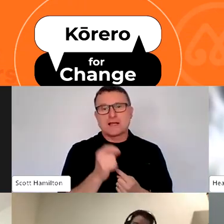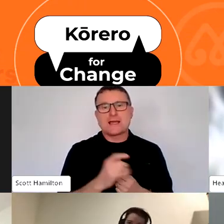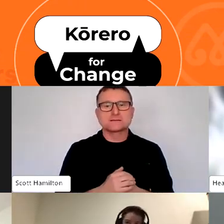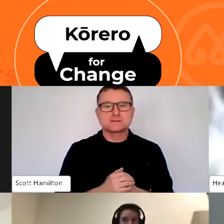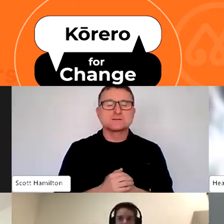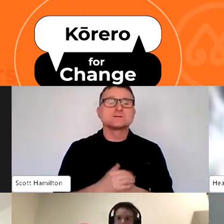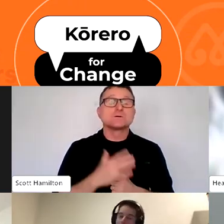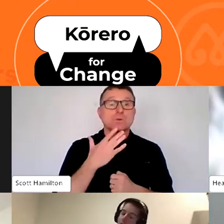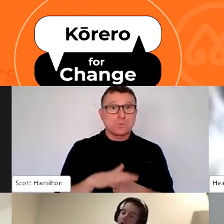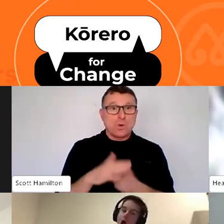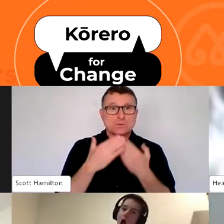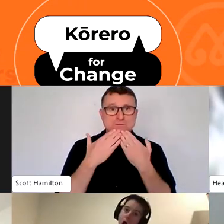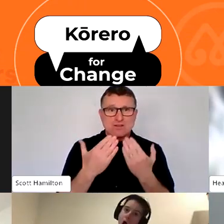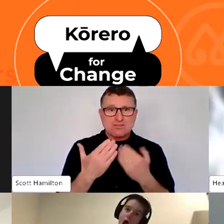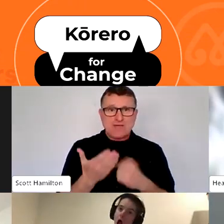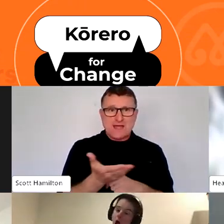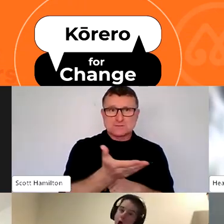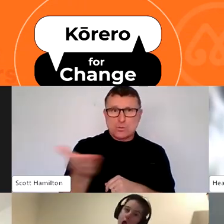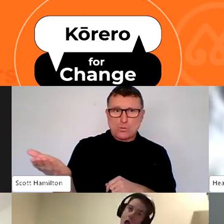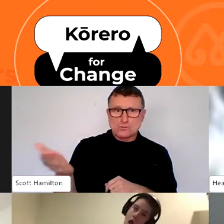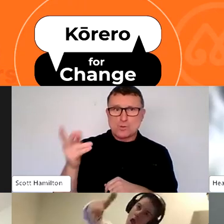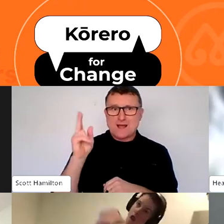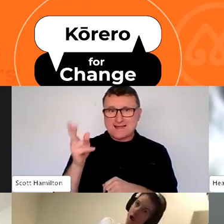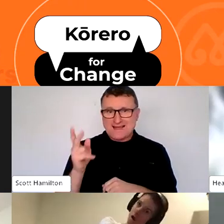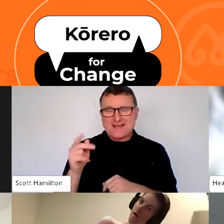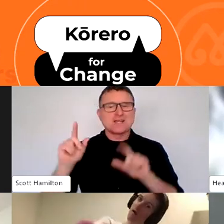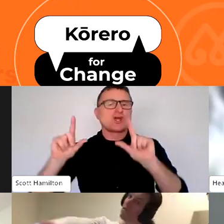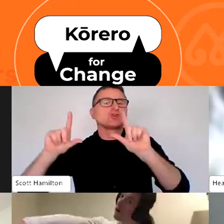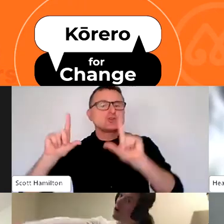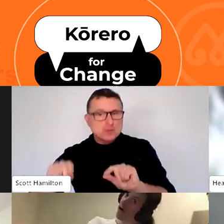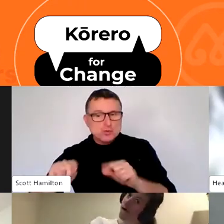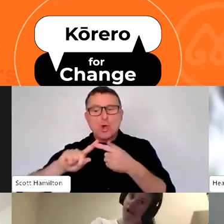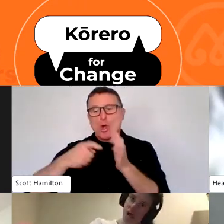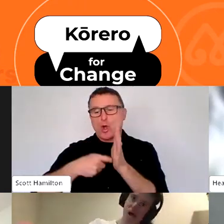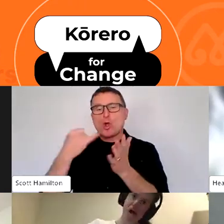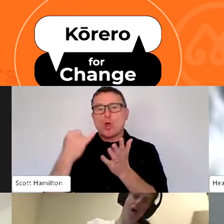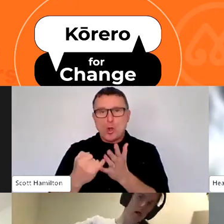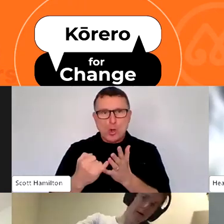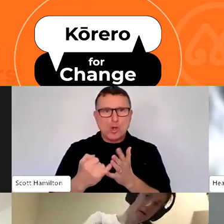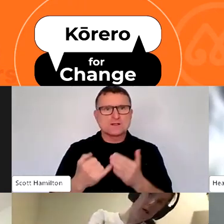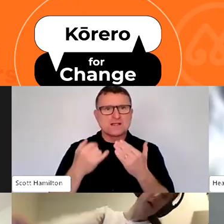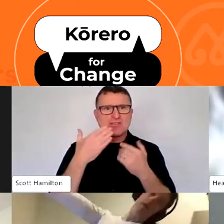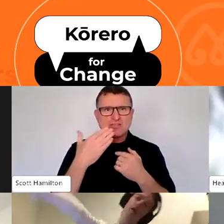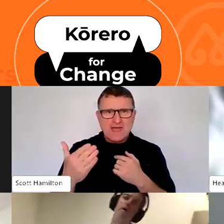for your contribution, the doers, and Maqymseahe and Liz. And it's